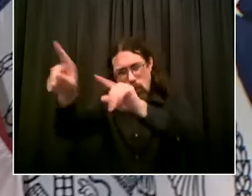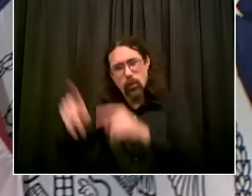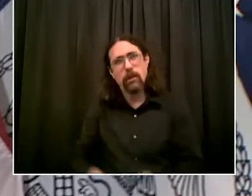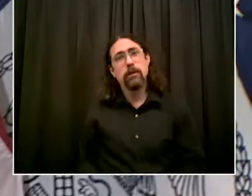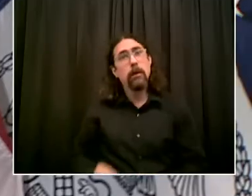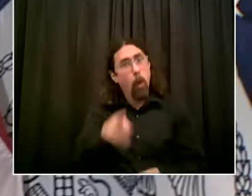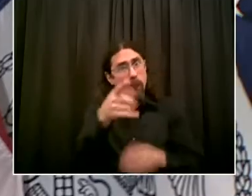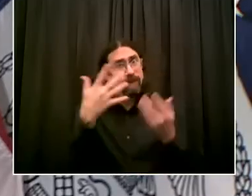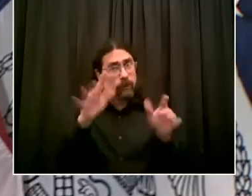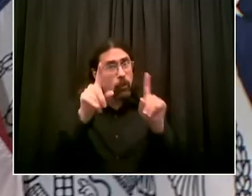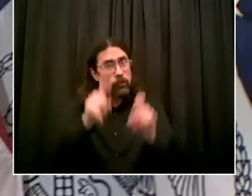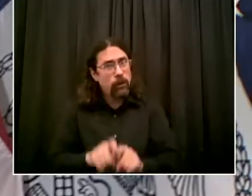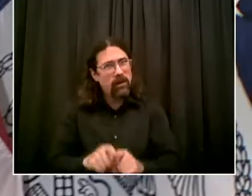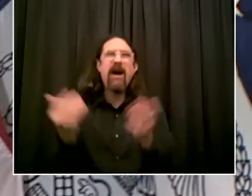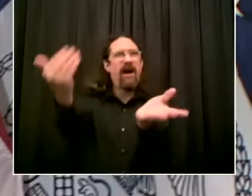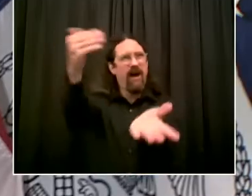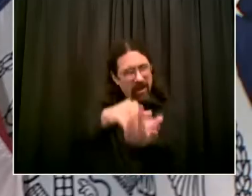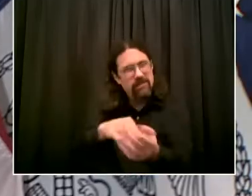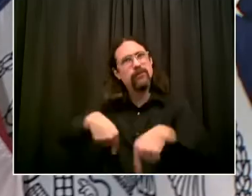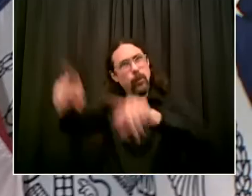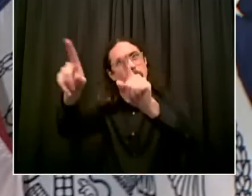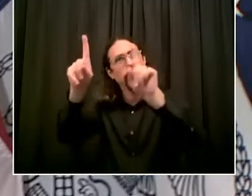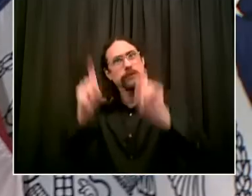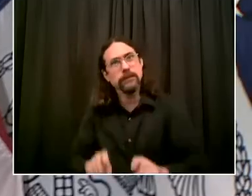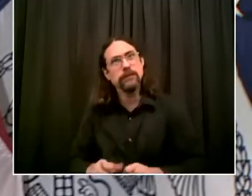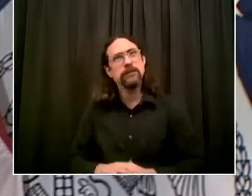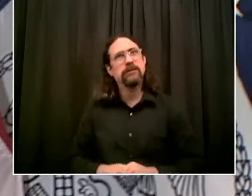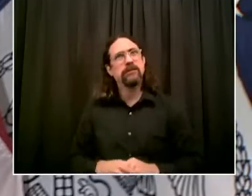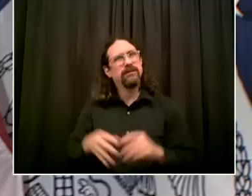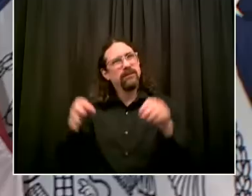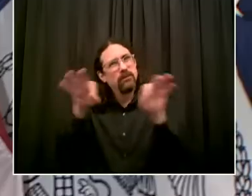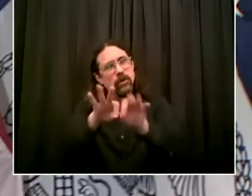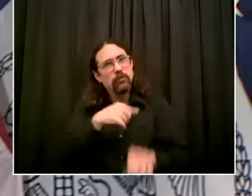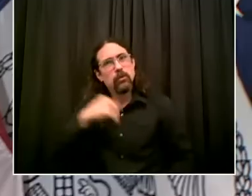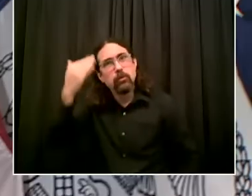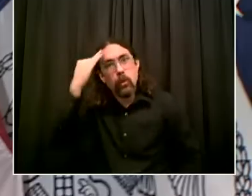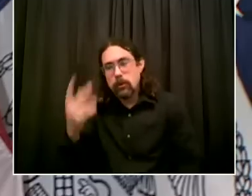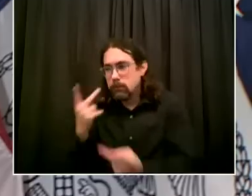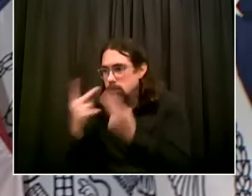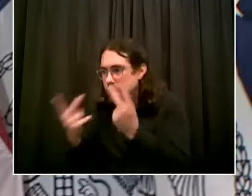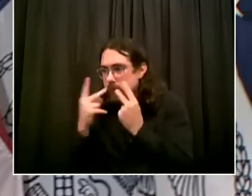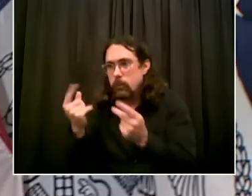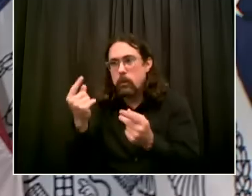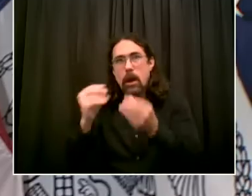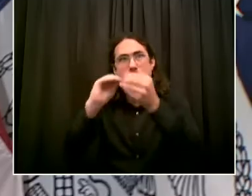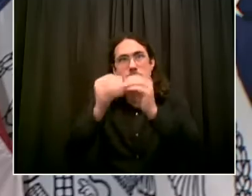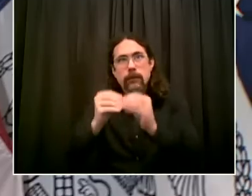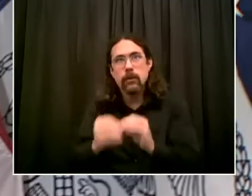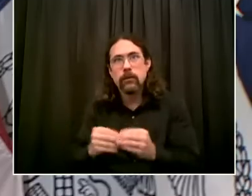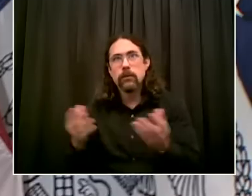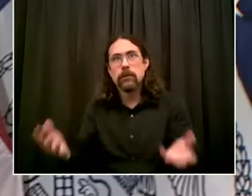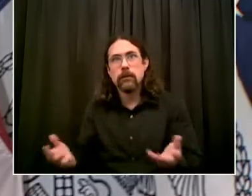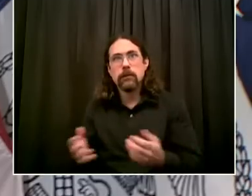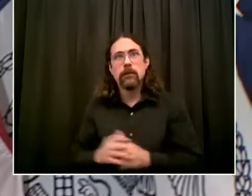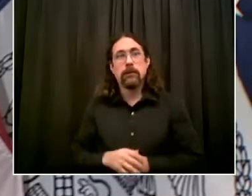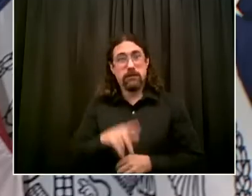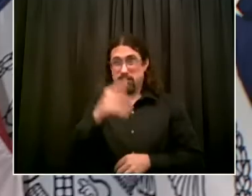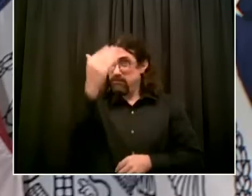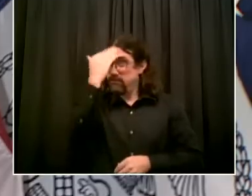OF THE CITY WHO HAS NOT BEEN TESTED TO GET TESTED. ANYONE WHO O IS NOT GOTTEN TESSDTE RECENTLY, GET TESTED.